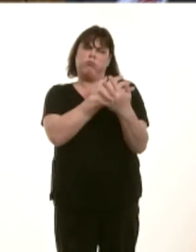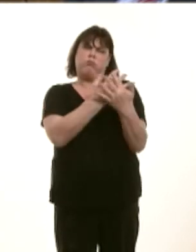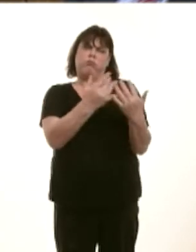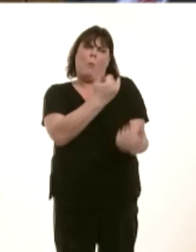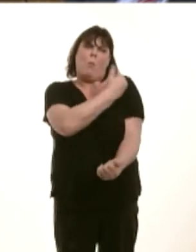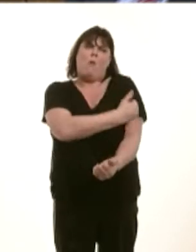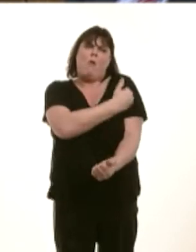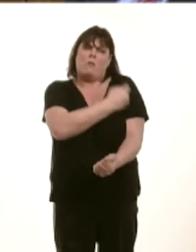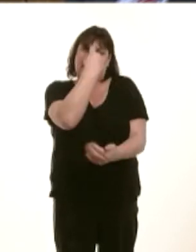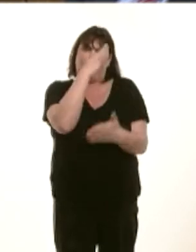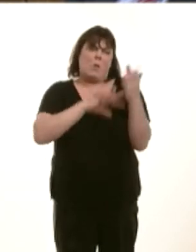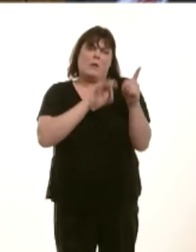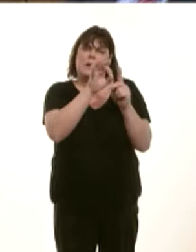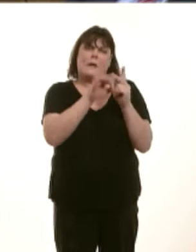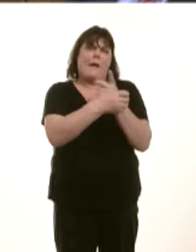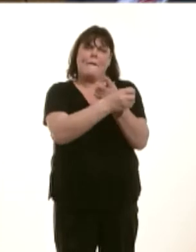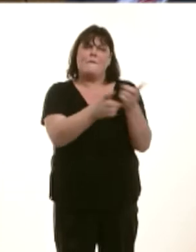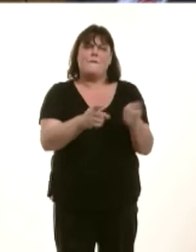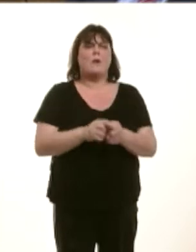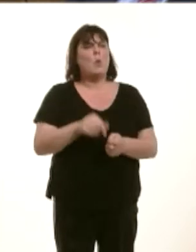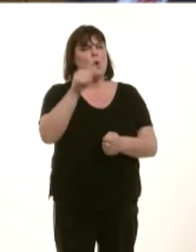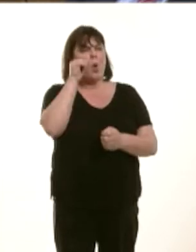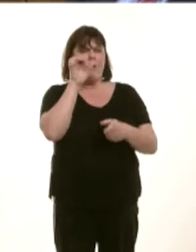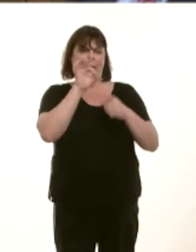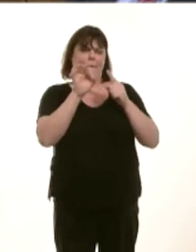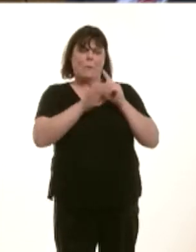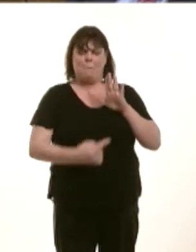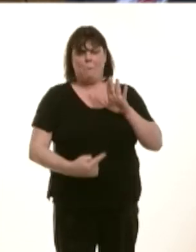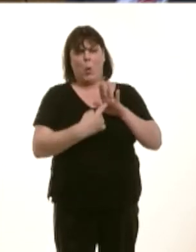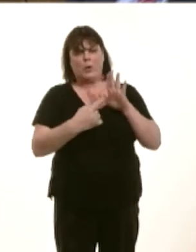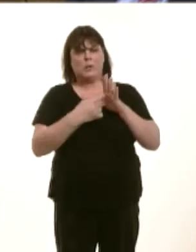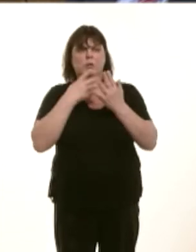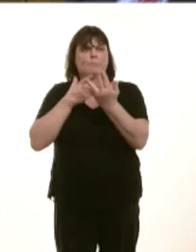we want to help them with, because quite often that interview is so crucial in terms of gaining